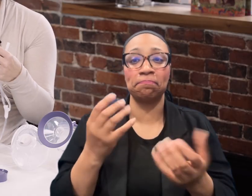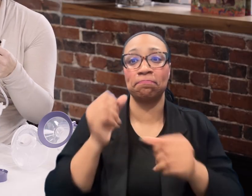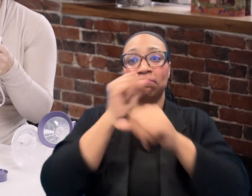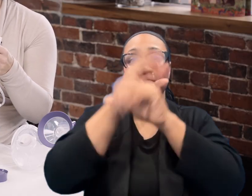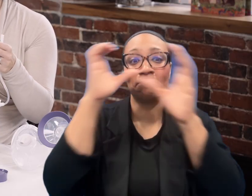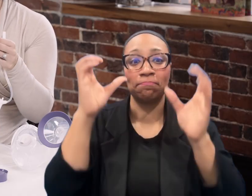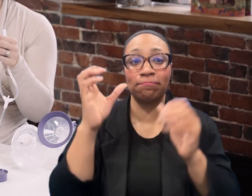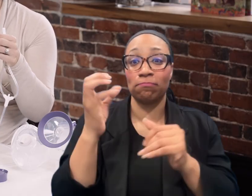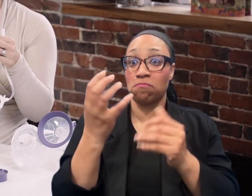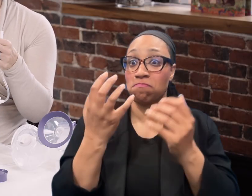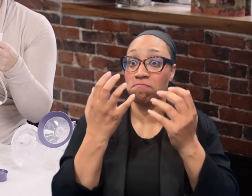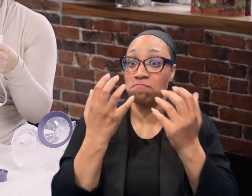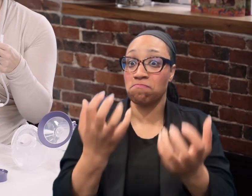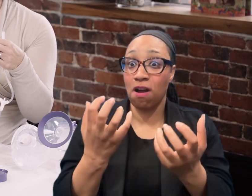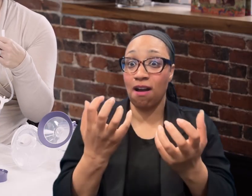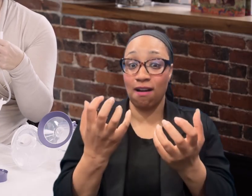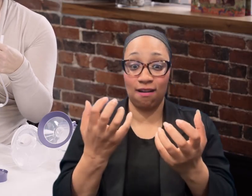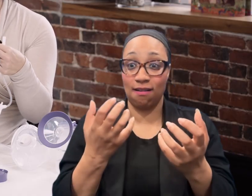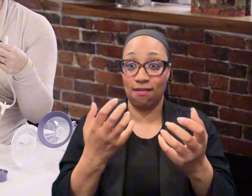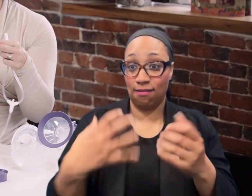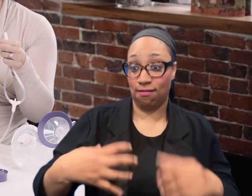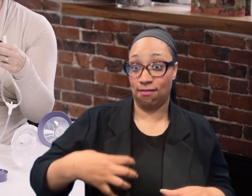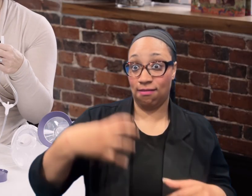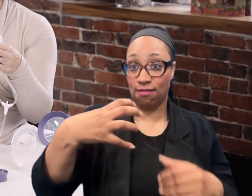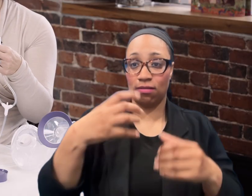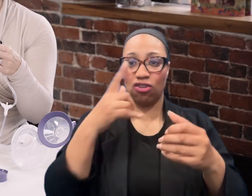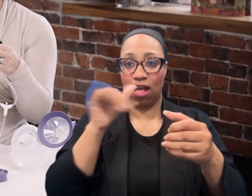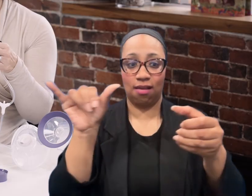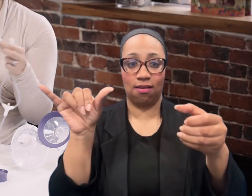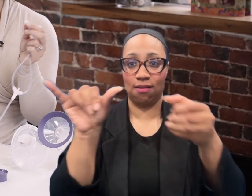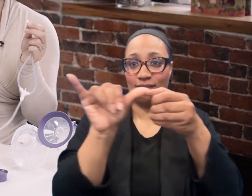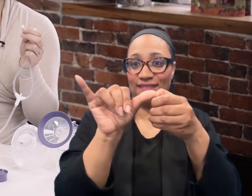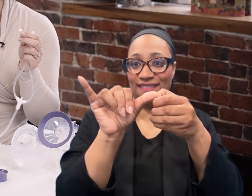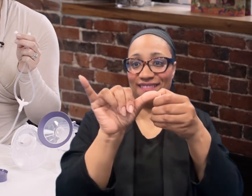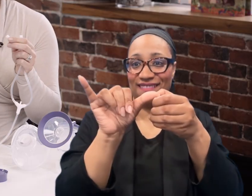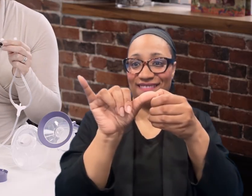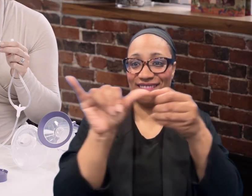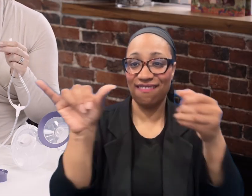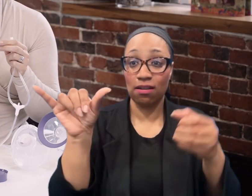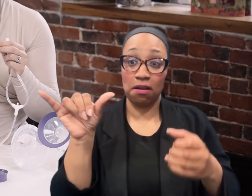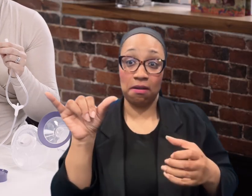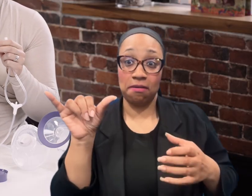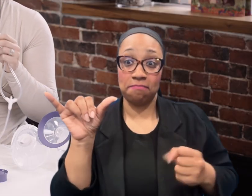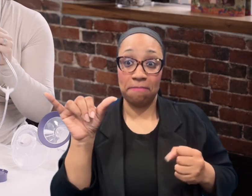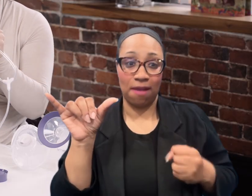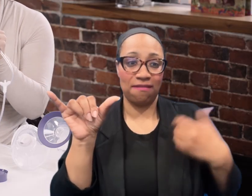this cap does turn if your tubing needs to face a slightly different direction or your standard kit.